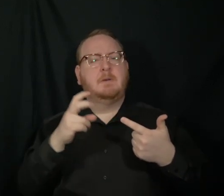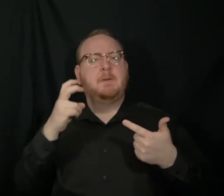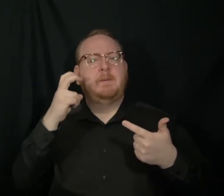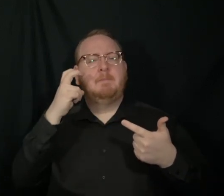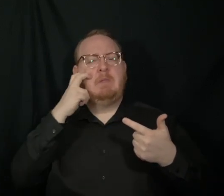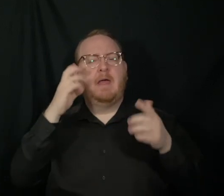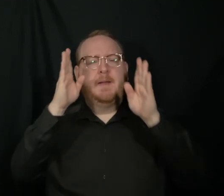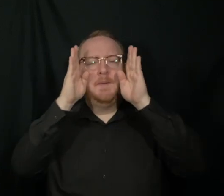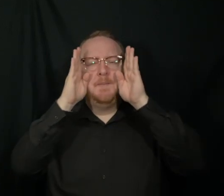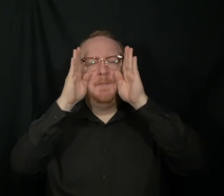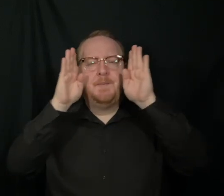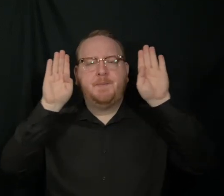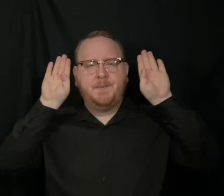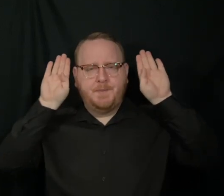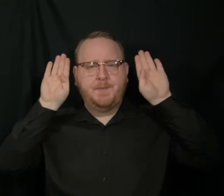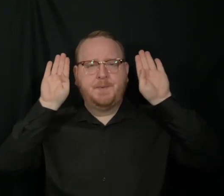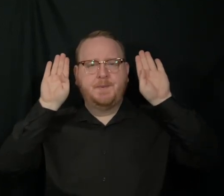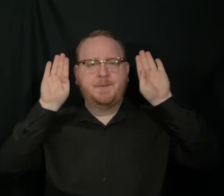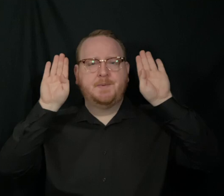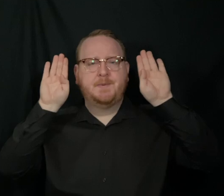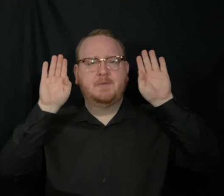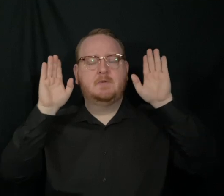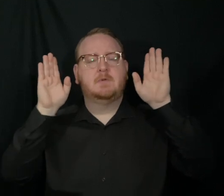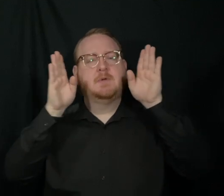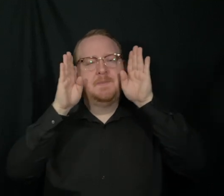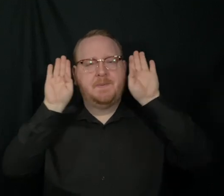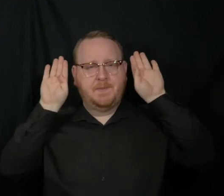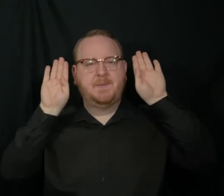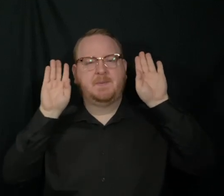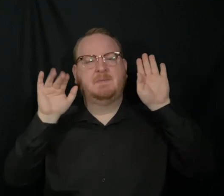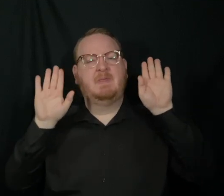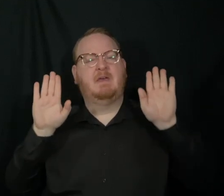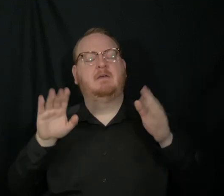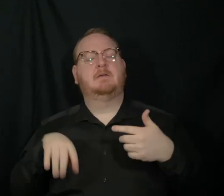blind, and has sensory memory processing issues. So he's got a